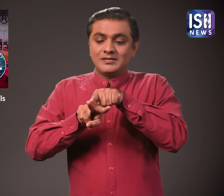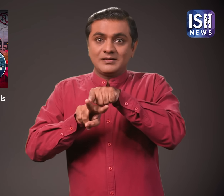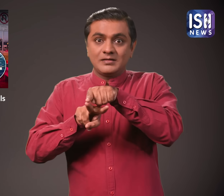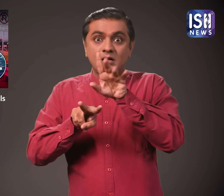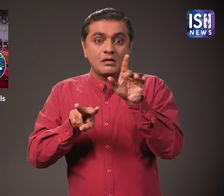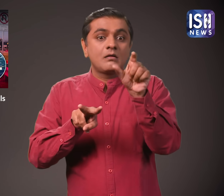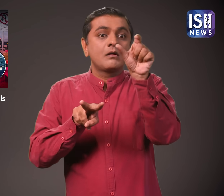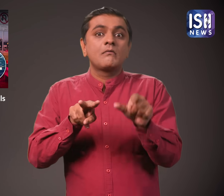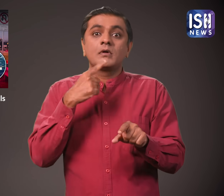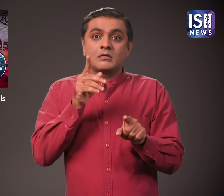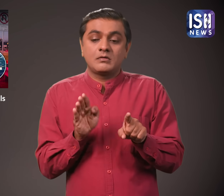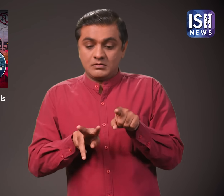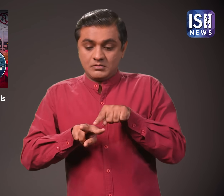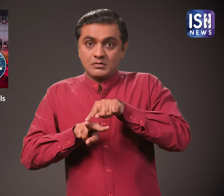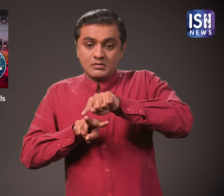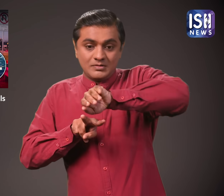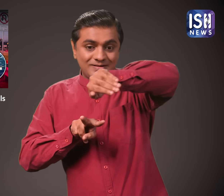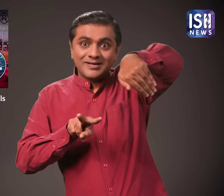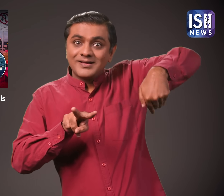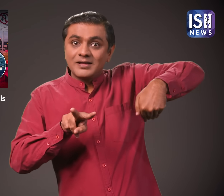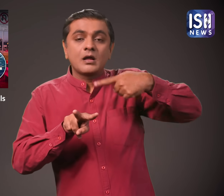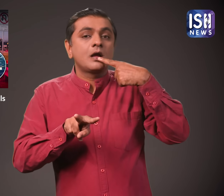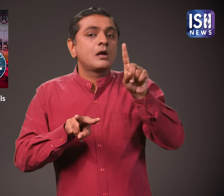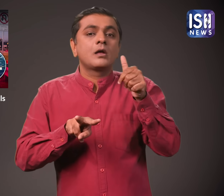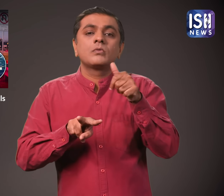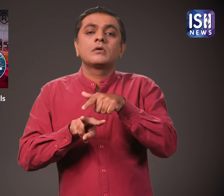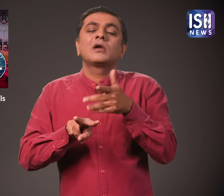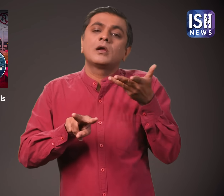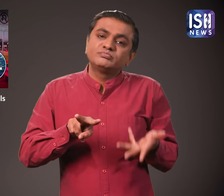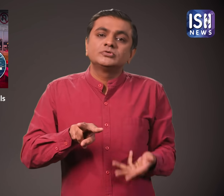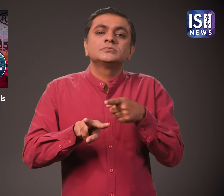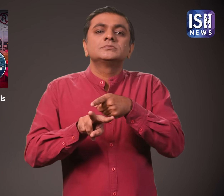On this lane, U- turns were not allowed, but still he took it.